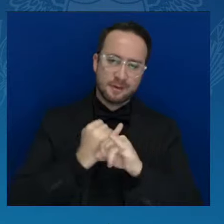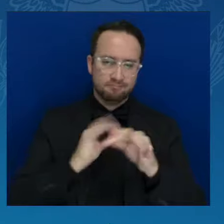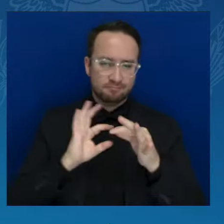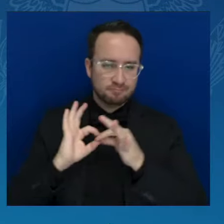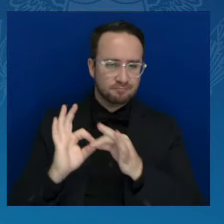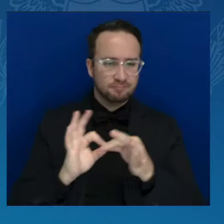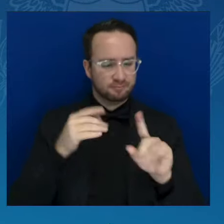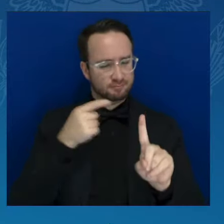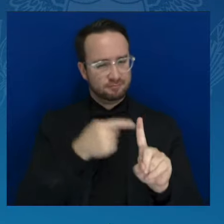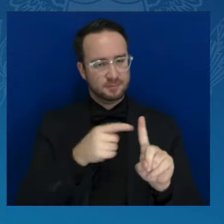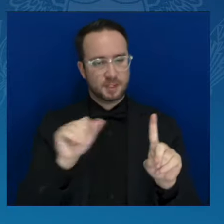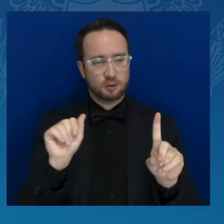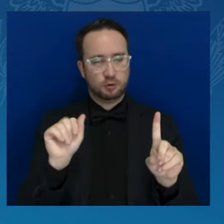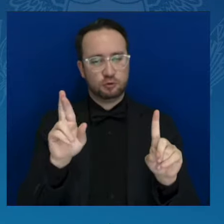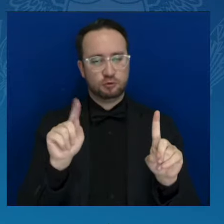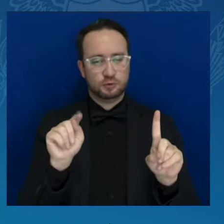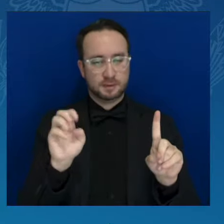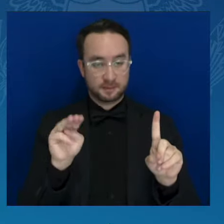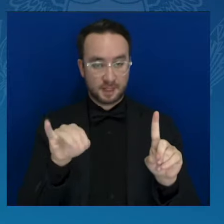This is an example of true leadership.